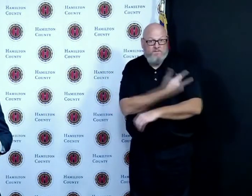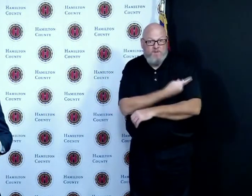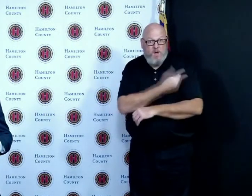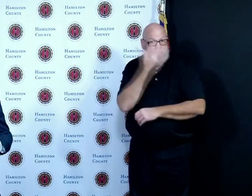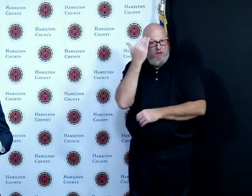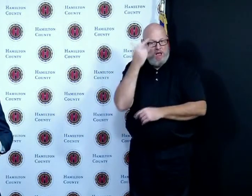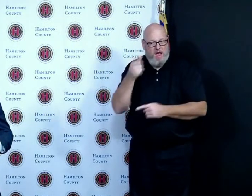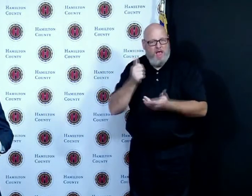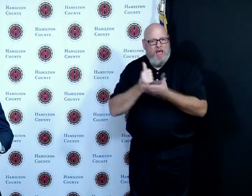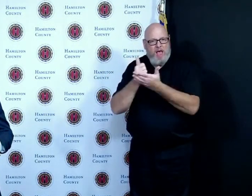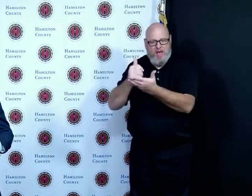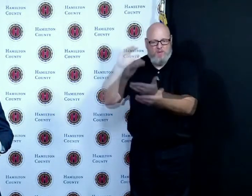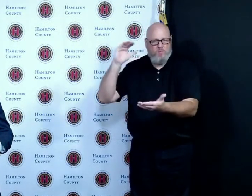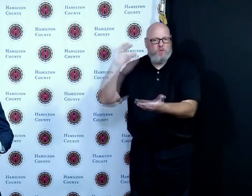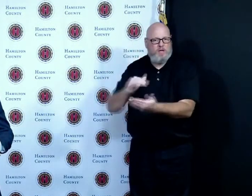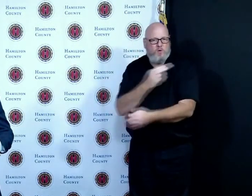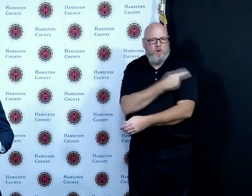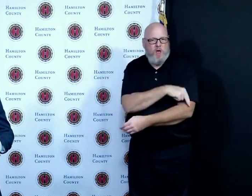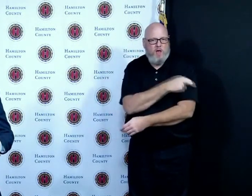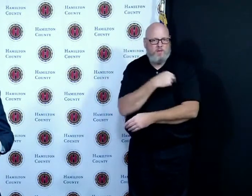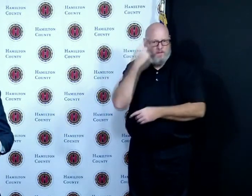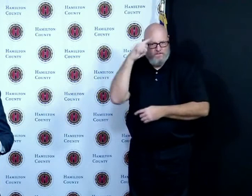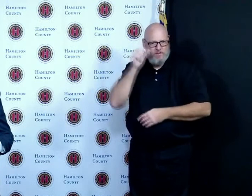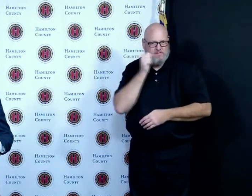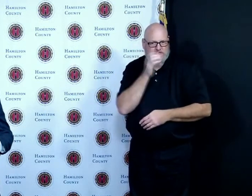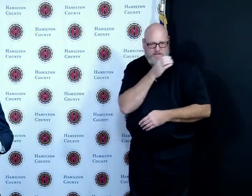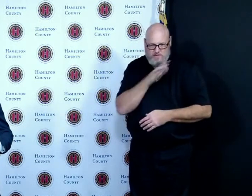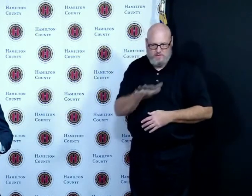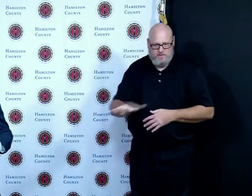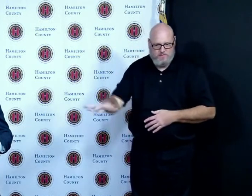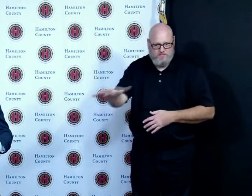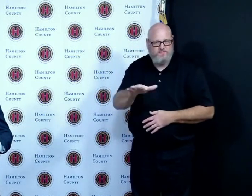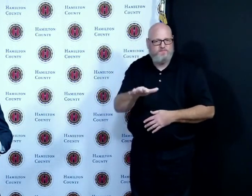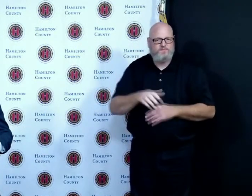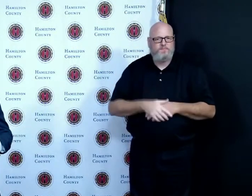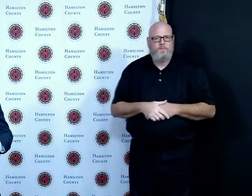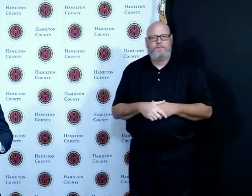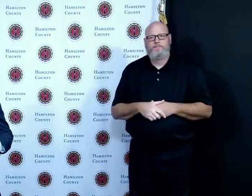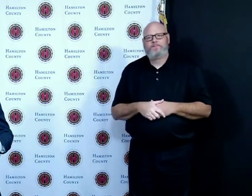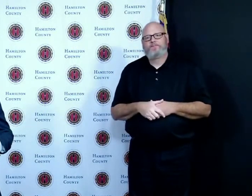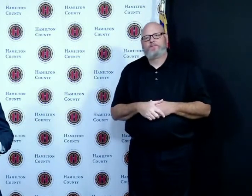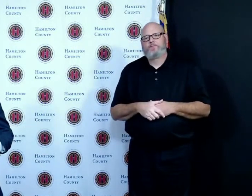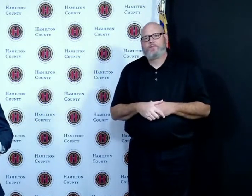maybe had something to do with it as well but we need to continue to have that kind of behavior